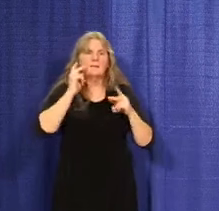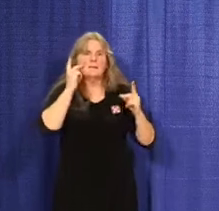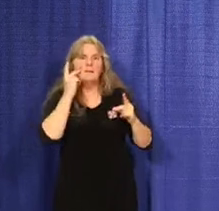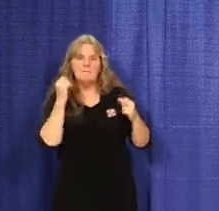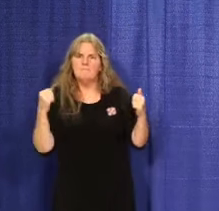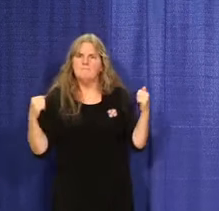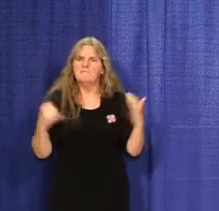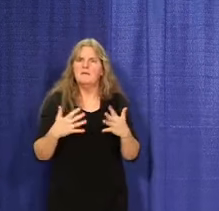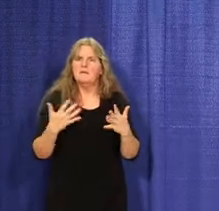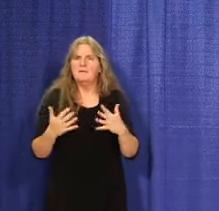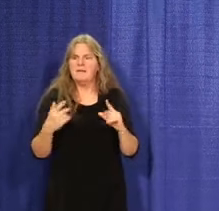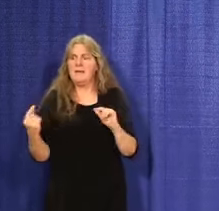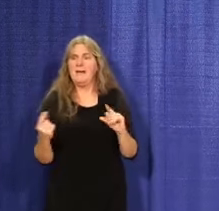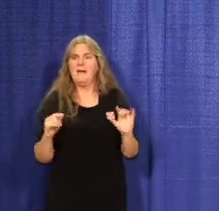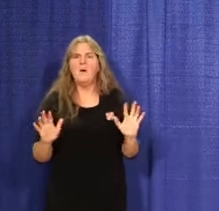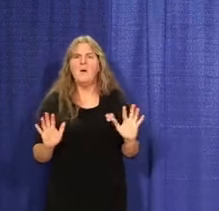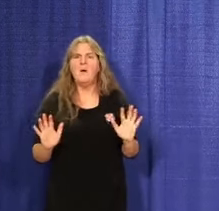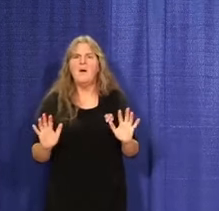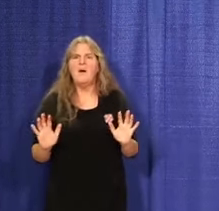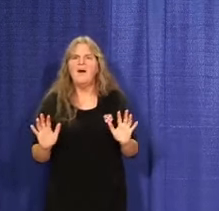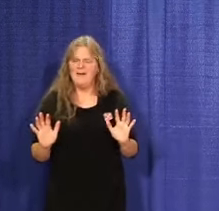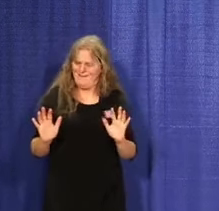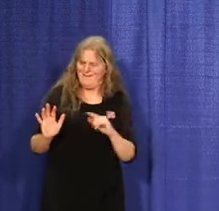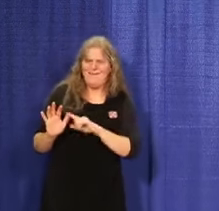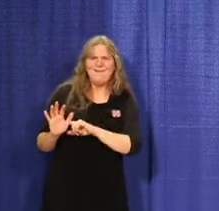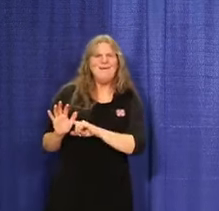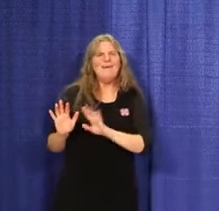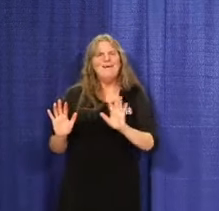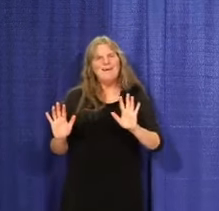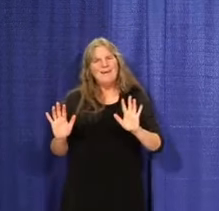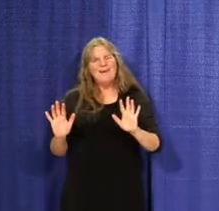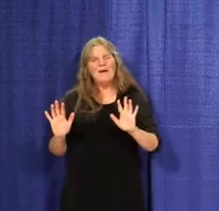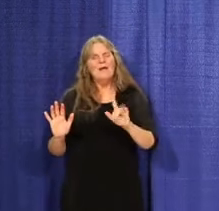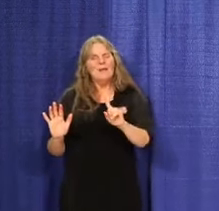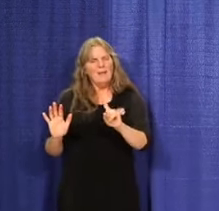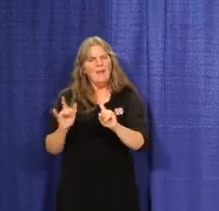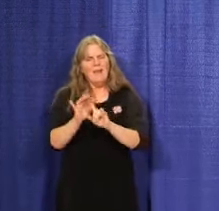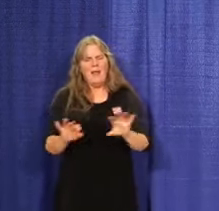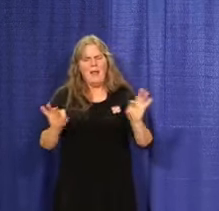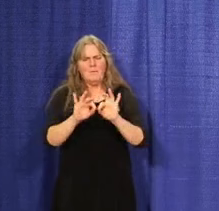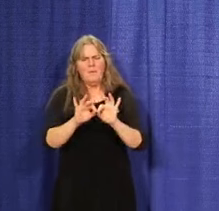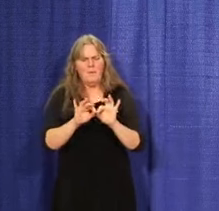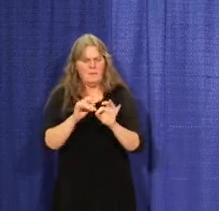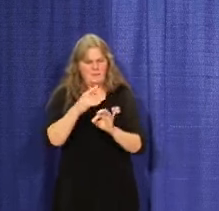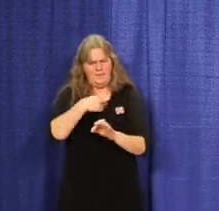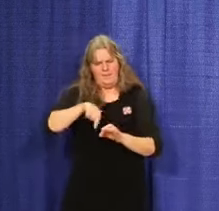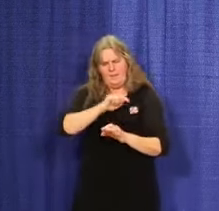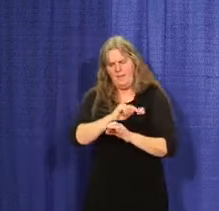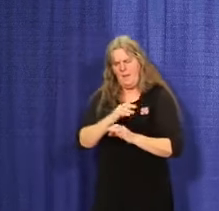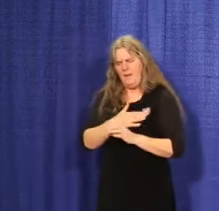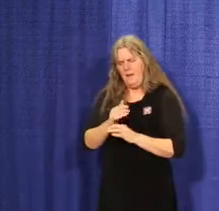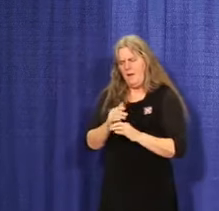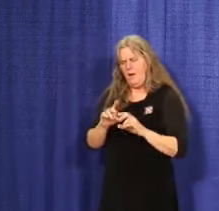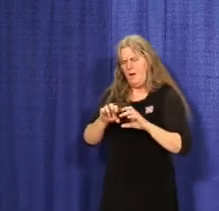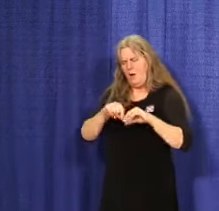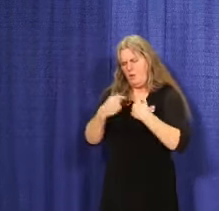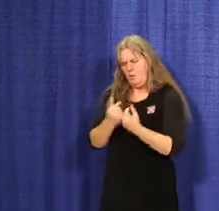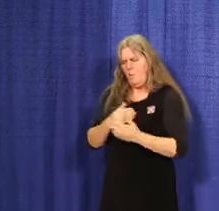These events provide us an opportunity to review who needs to know and why. Remember that we are always